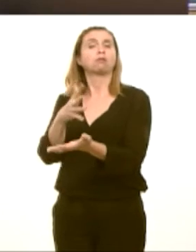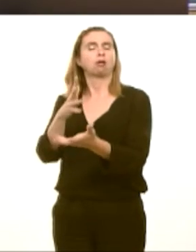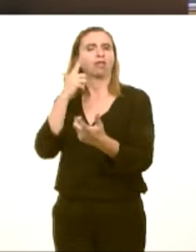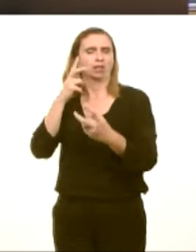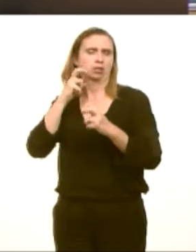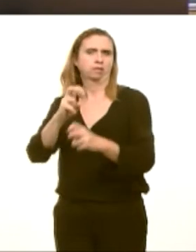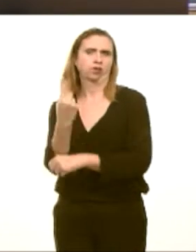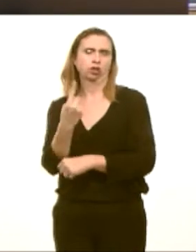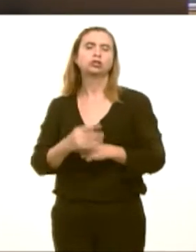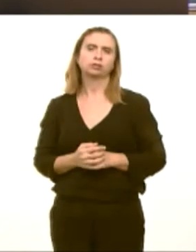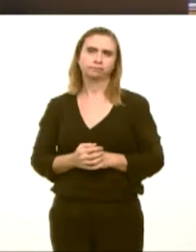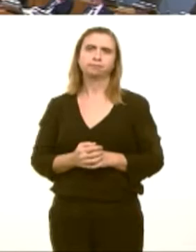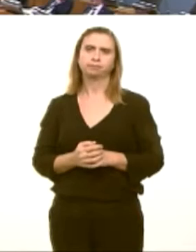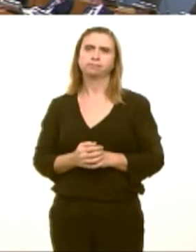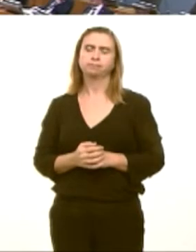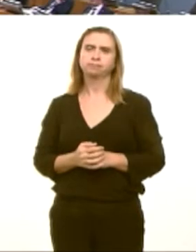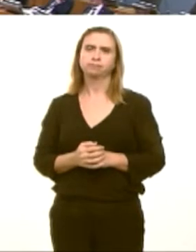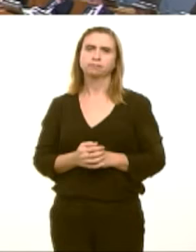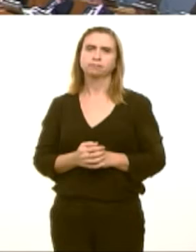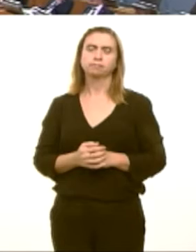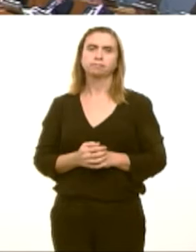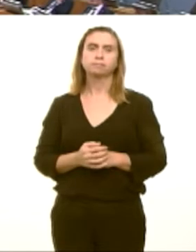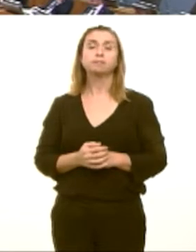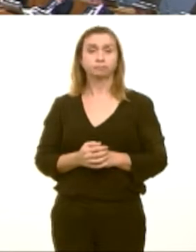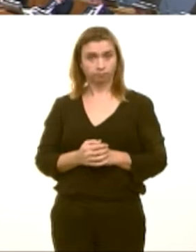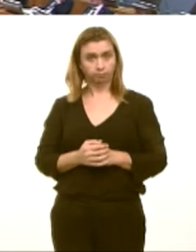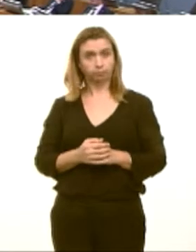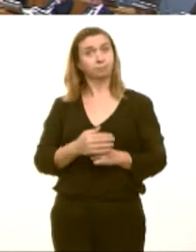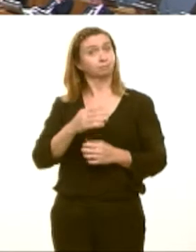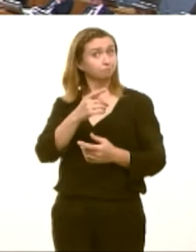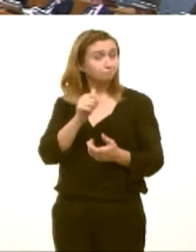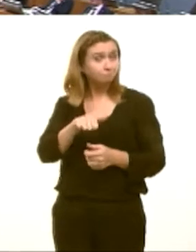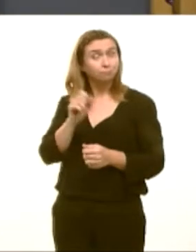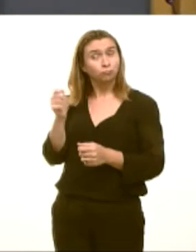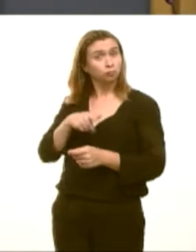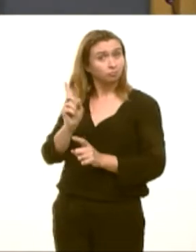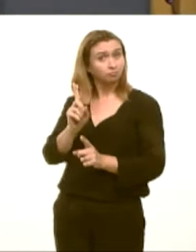Jenny Rathbone: Will the First Minister join me in congratulating Cardiff council on the